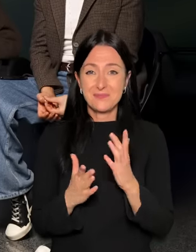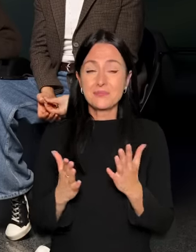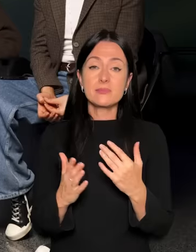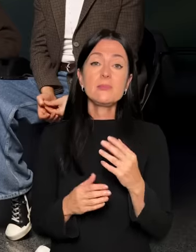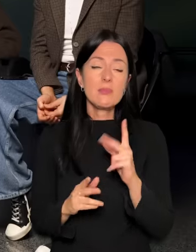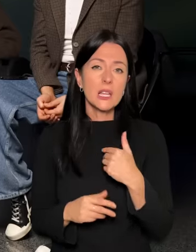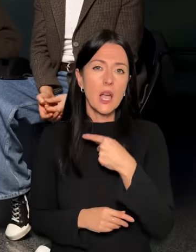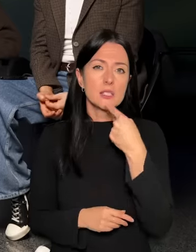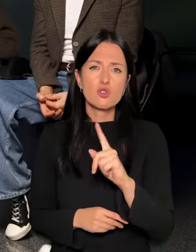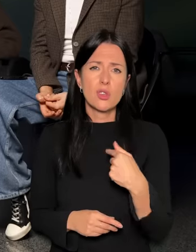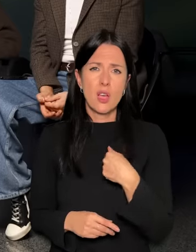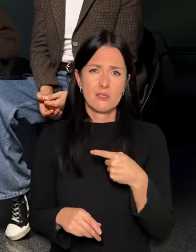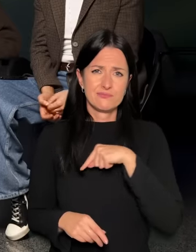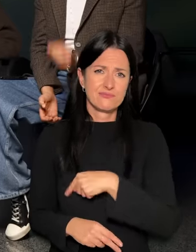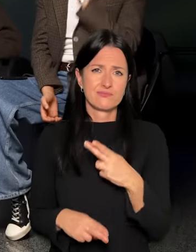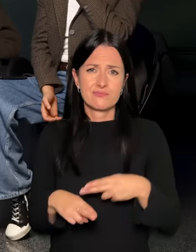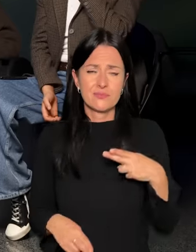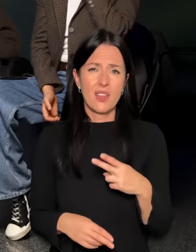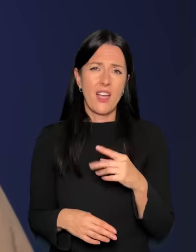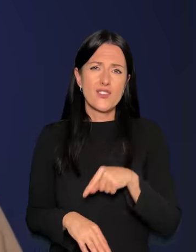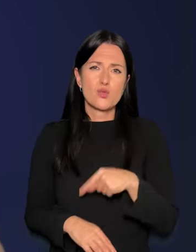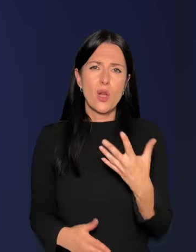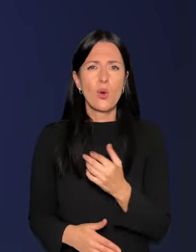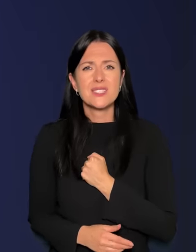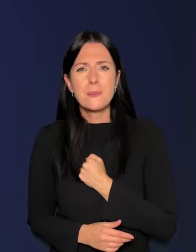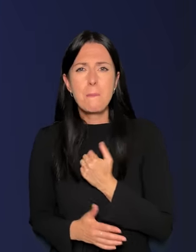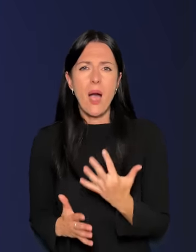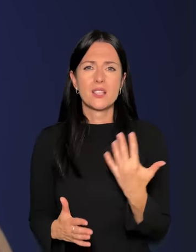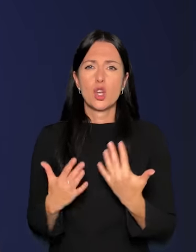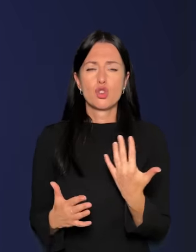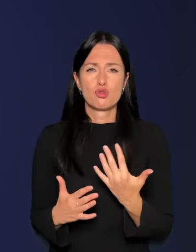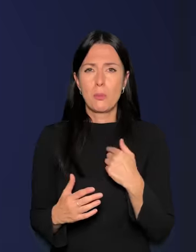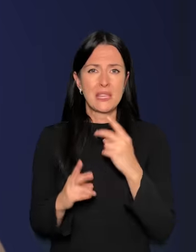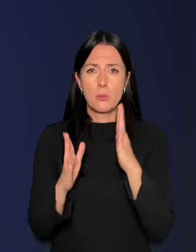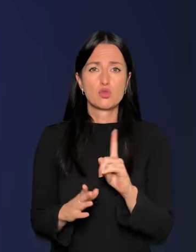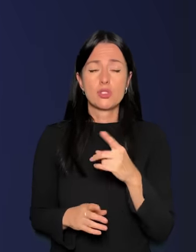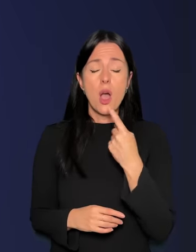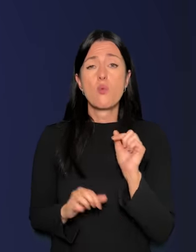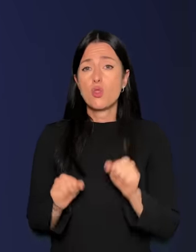As I mentioned earlier, I'm quite resilient when it comes to feeling empathy.